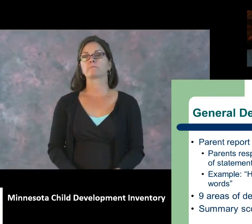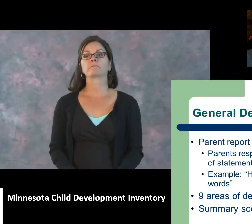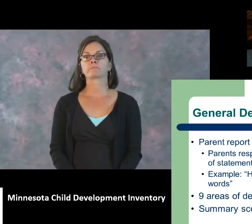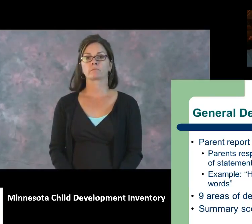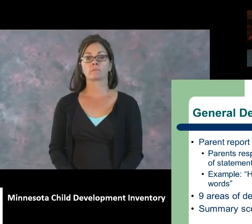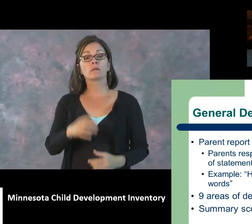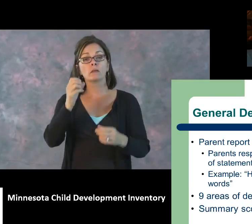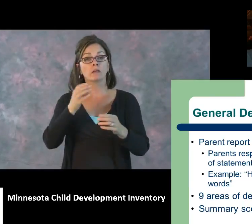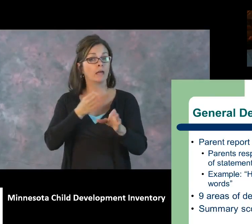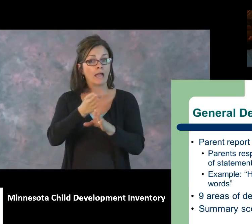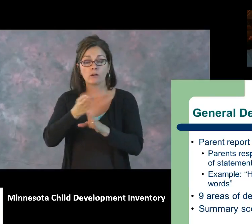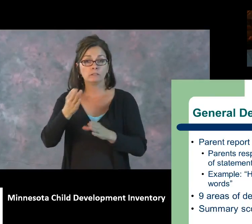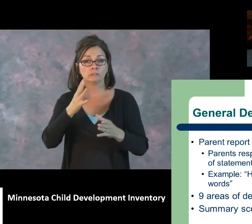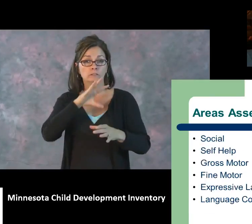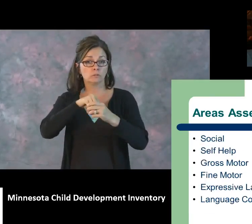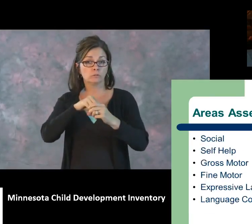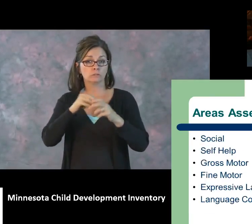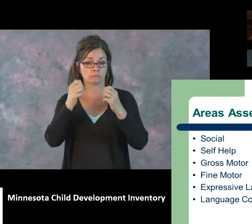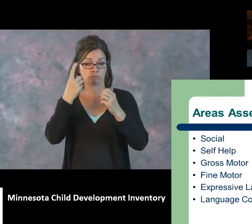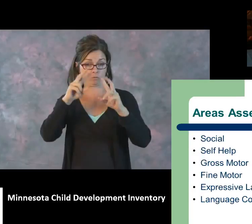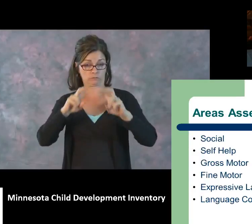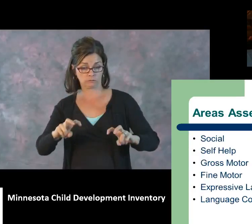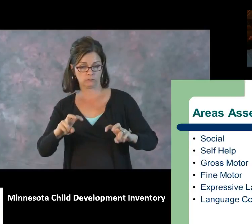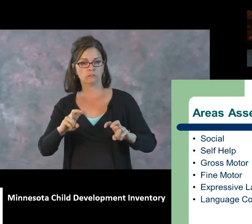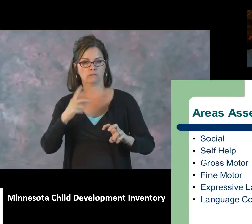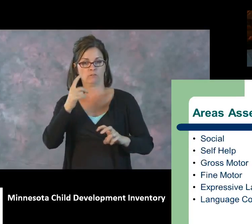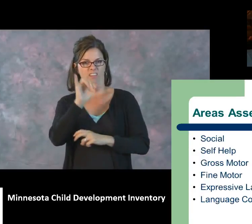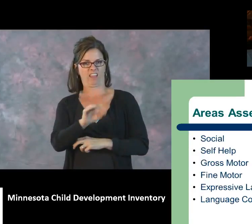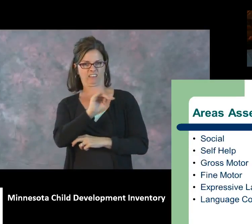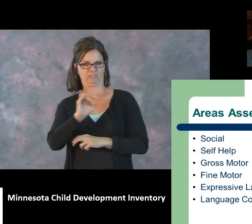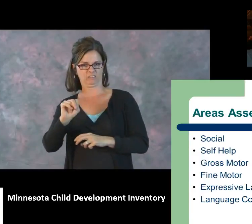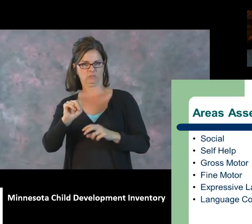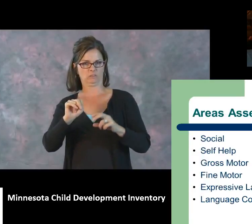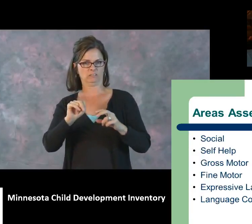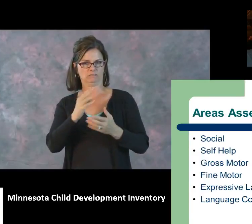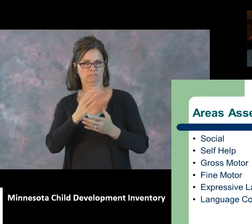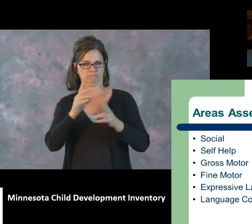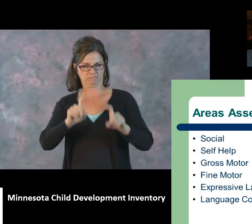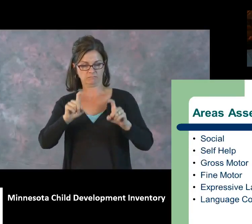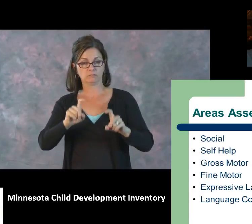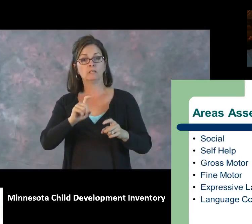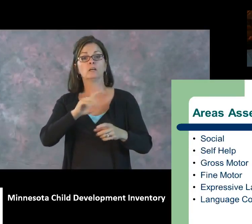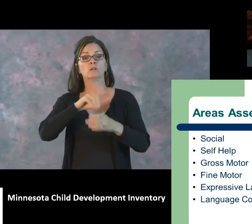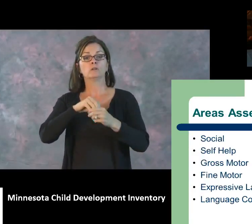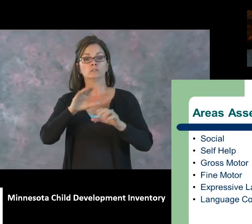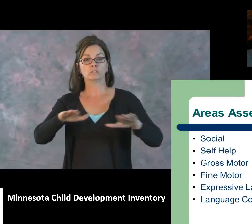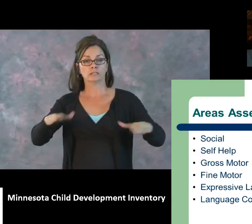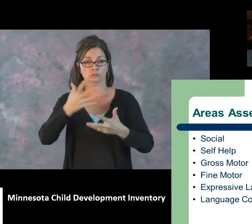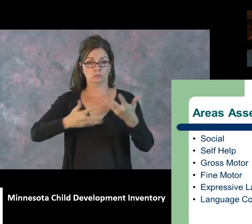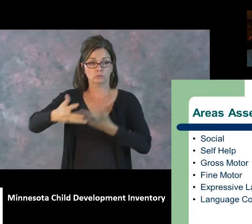The areas that are assessed on this particular instrument are: the child's Social Skills,